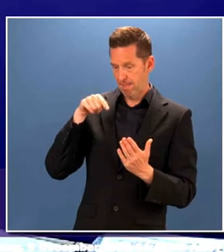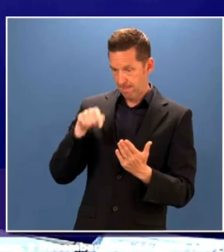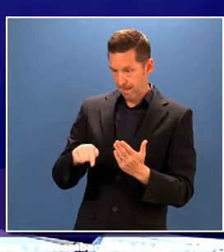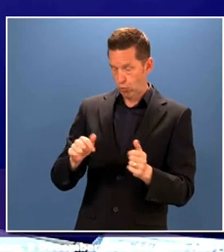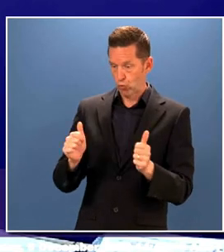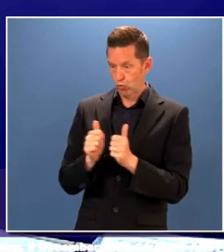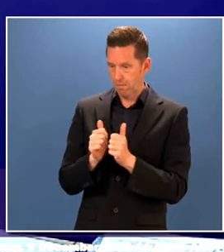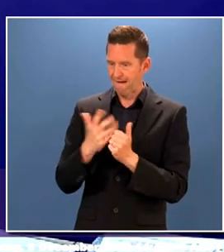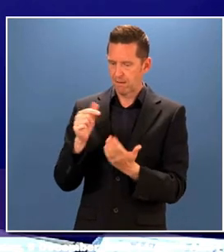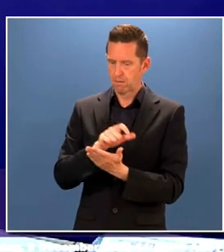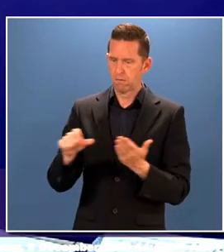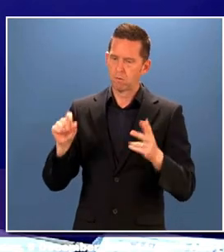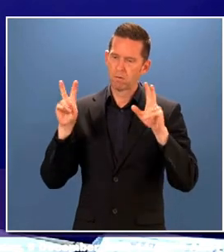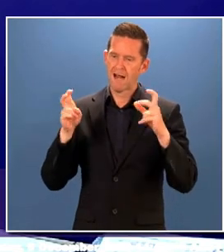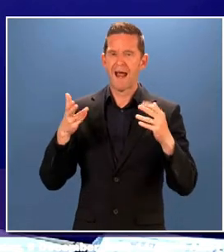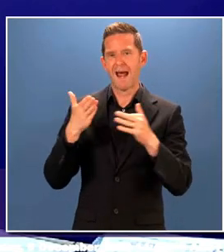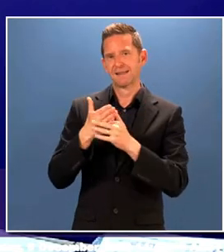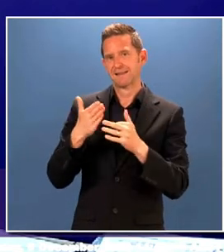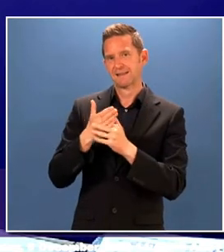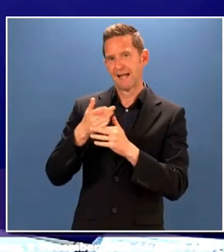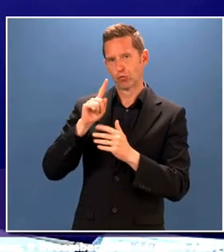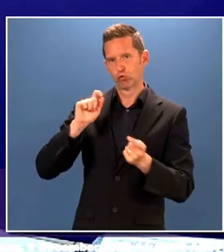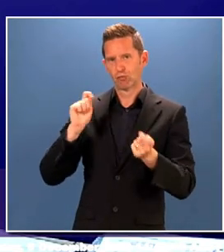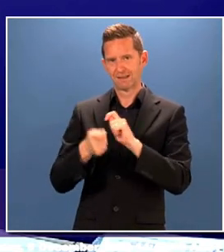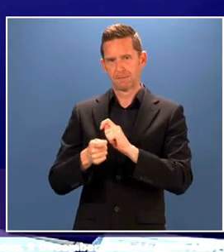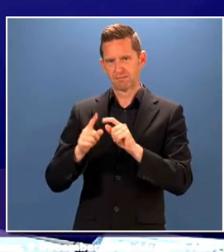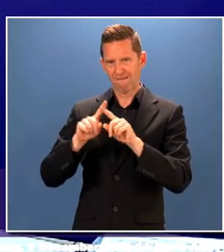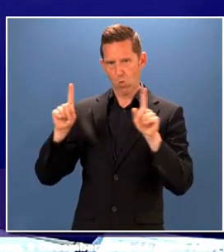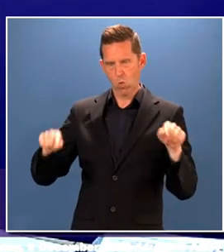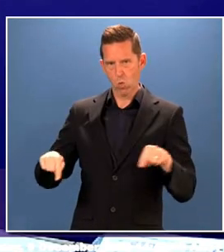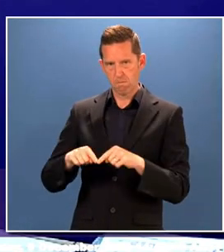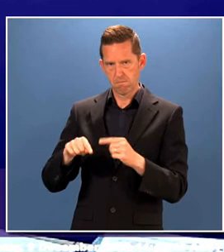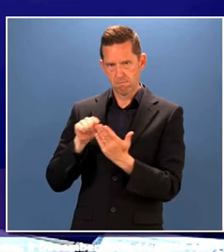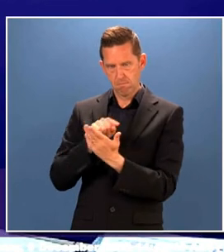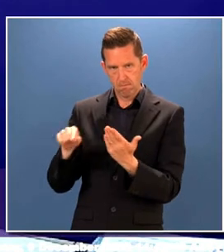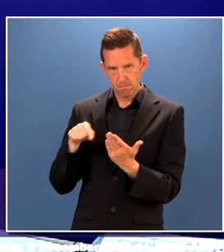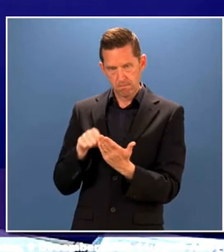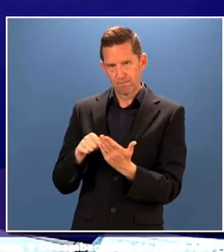headed "Access and adjustment request form" that contains,